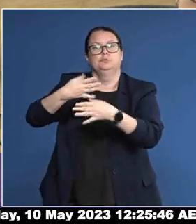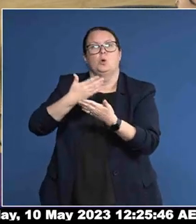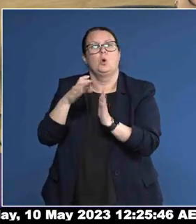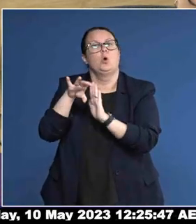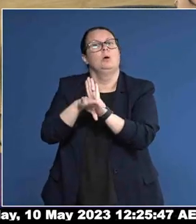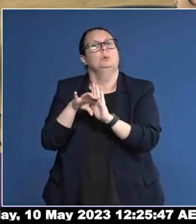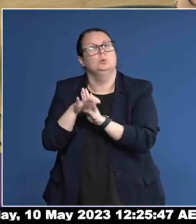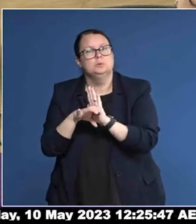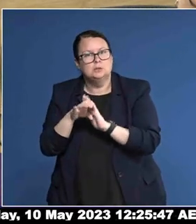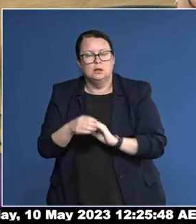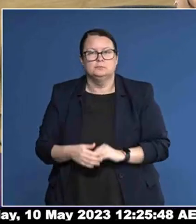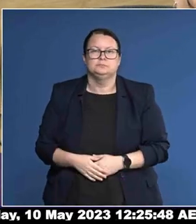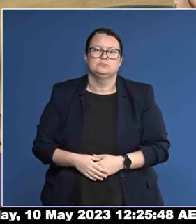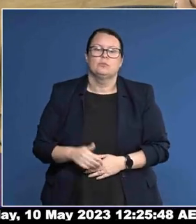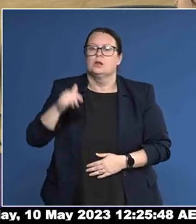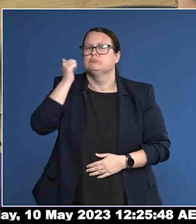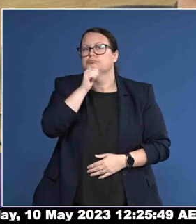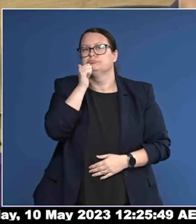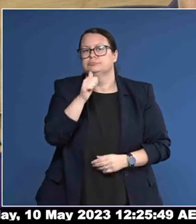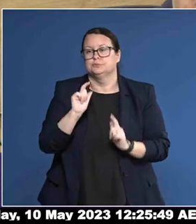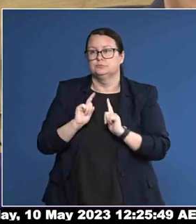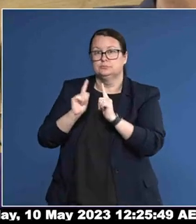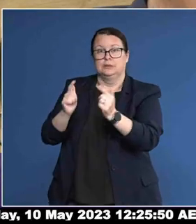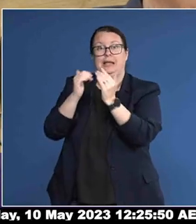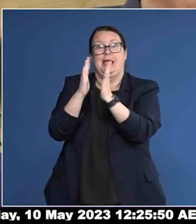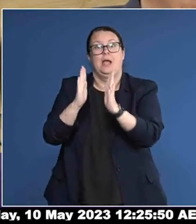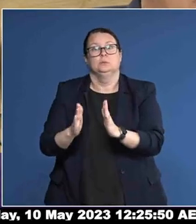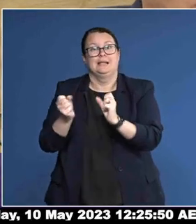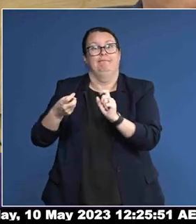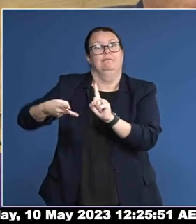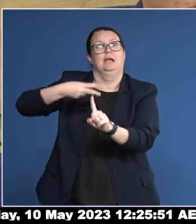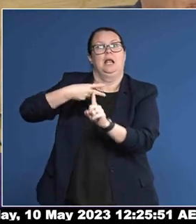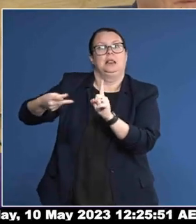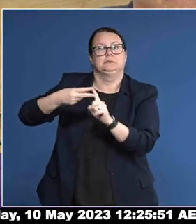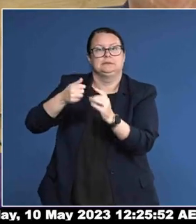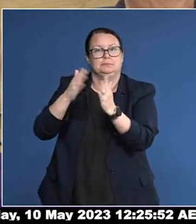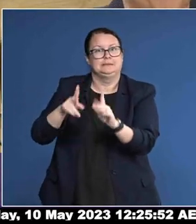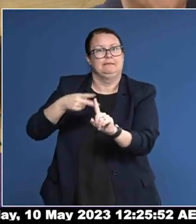they were attending a domestic violence incident, then they would then code the